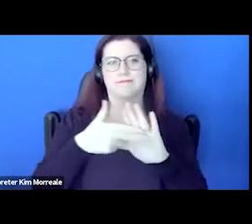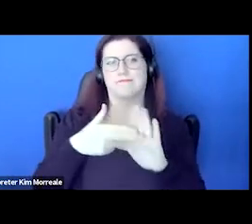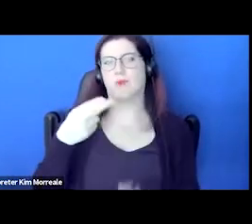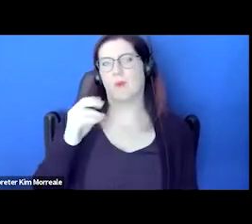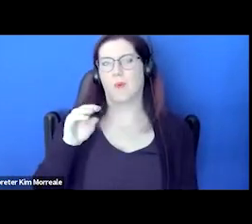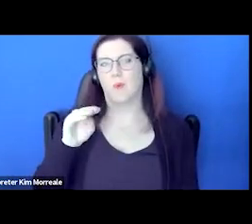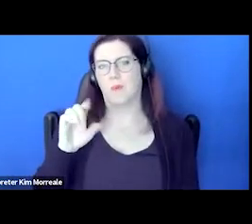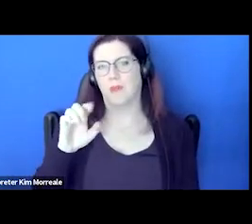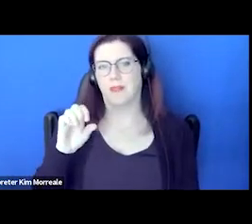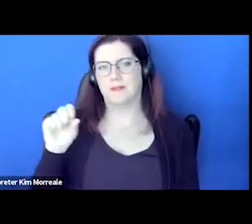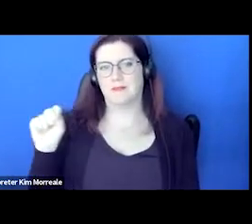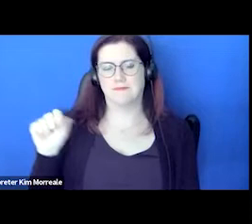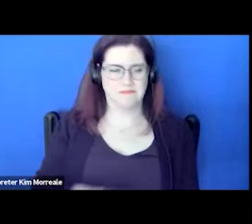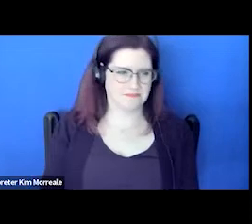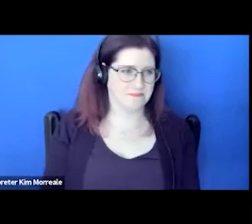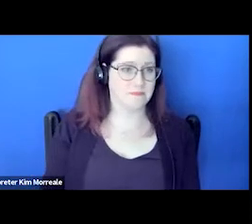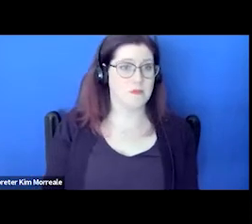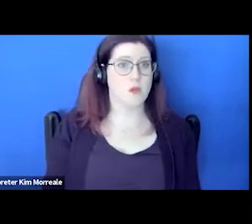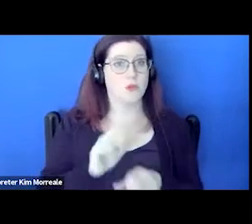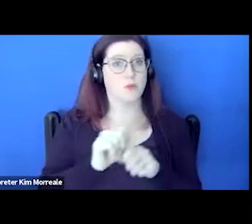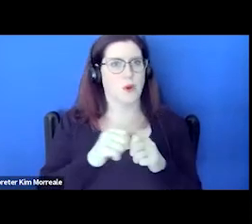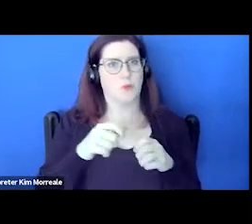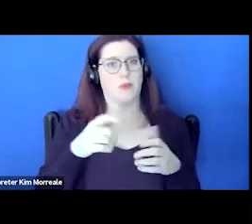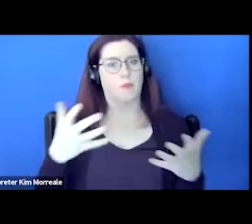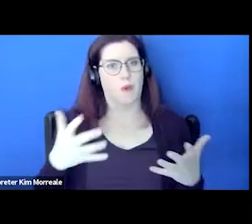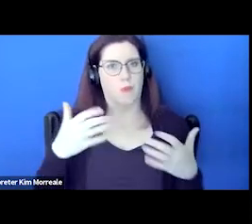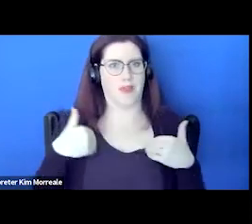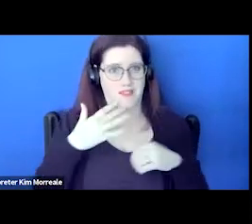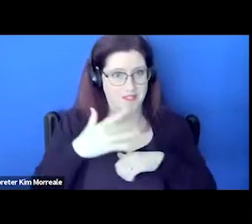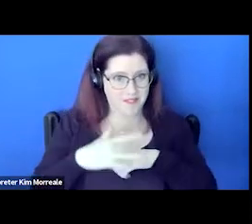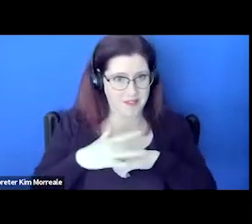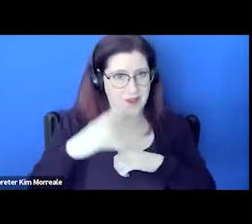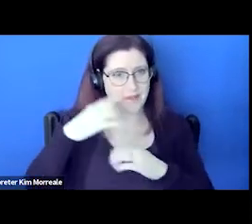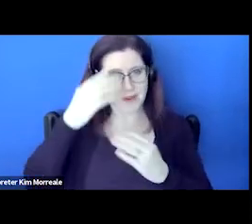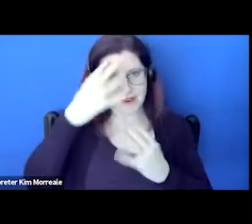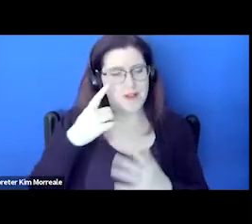So working with the information that is available, American Indian and Alaska native people